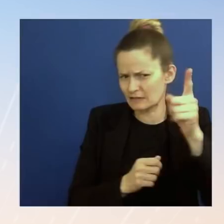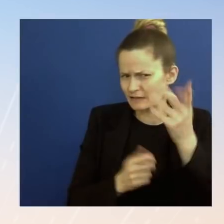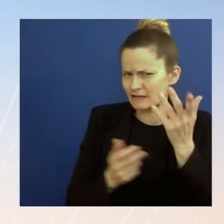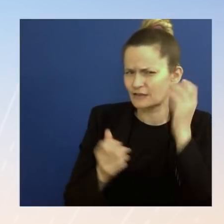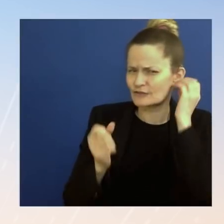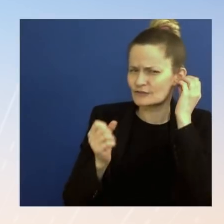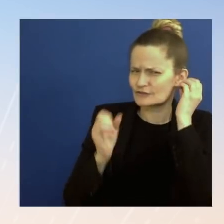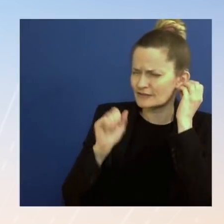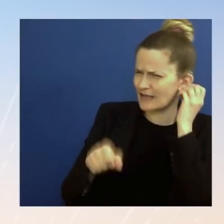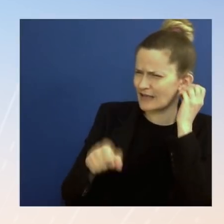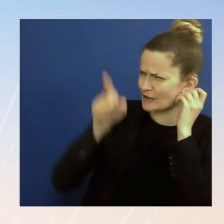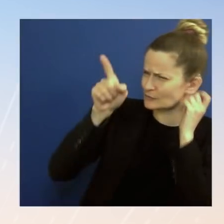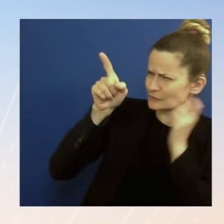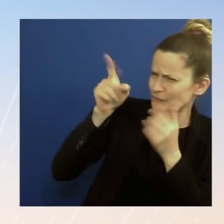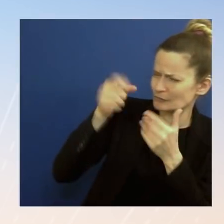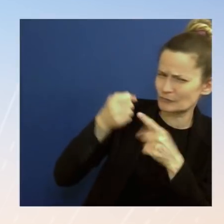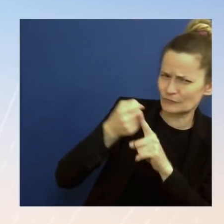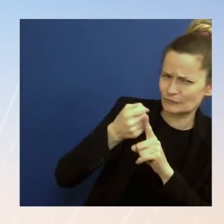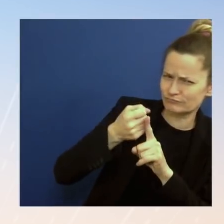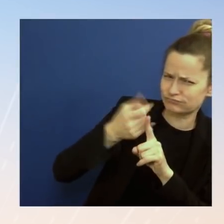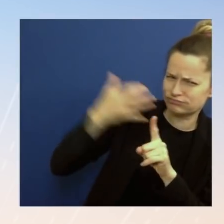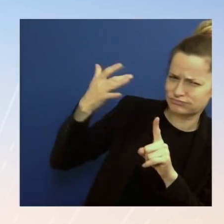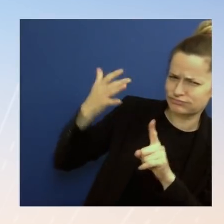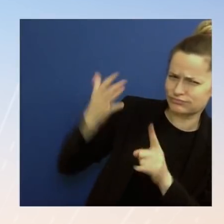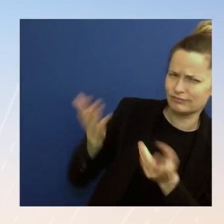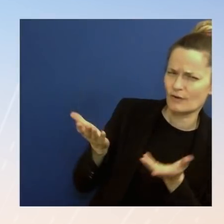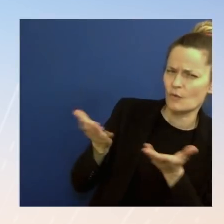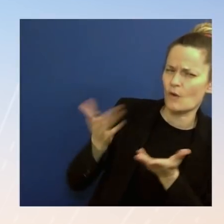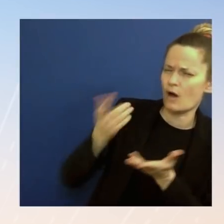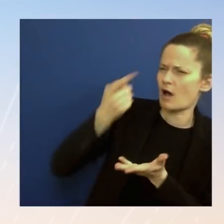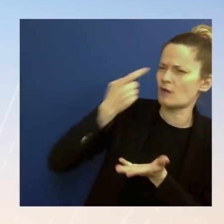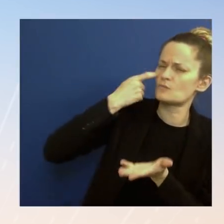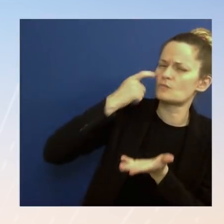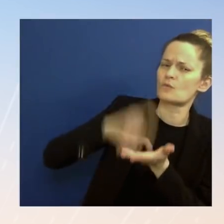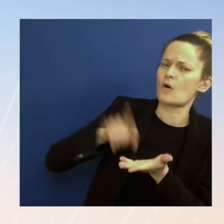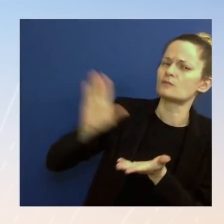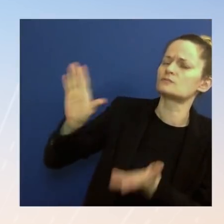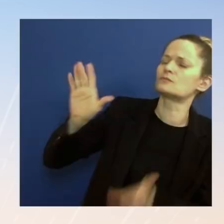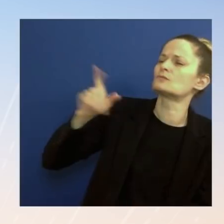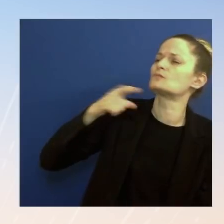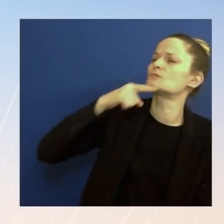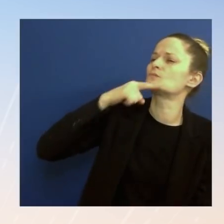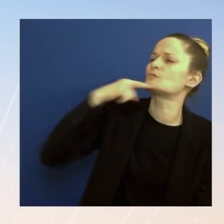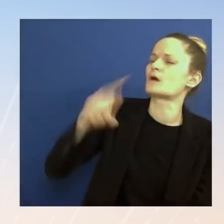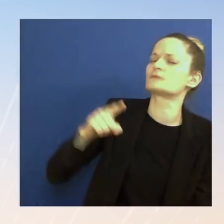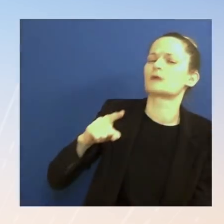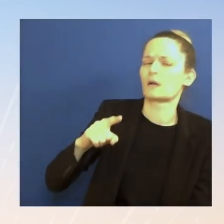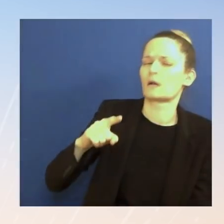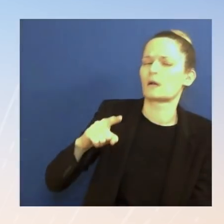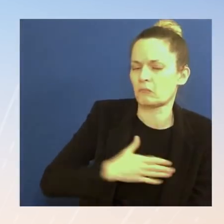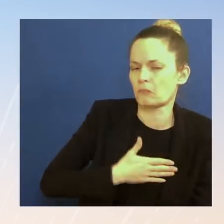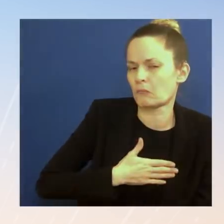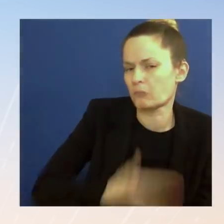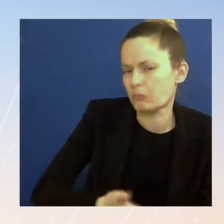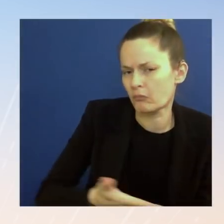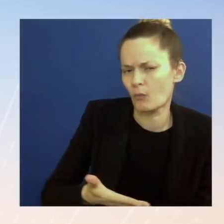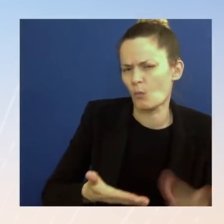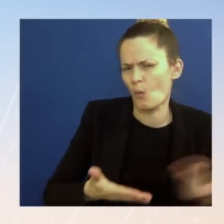may have been seen in terms of giving the Deputy Secretary of State that view of things? Ms. Psaki: Well, she also said that they would have to back any words with actions,